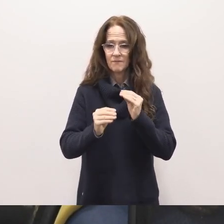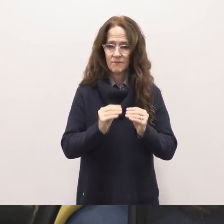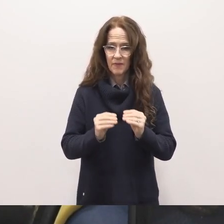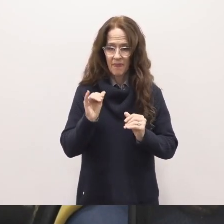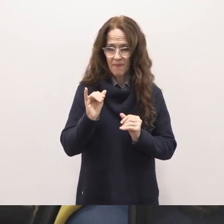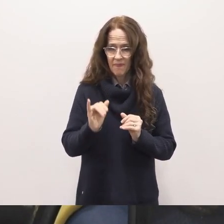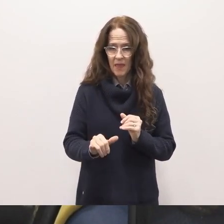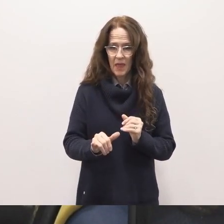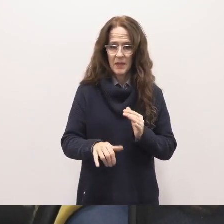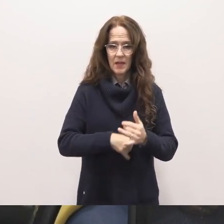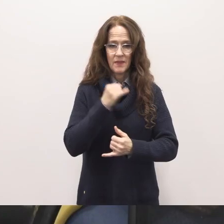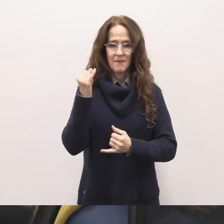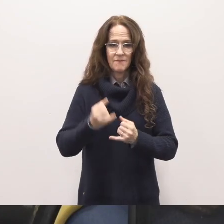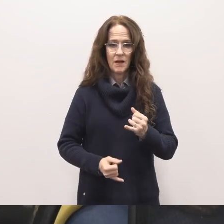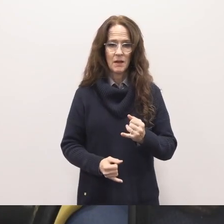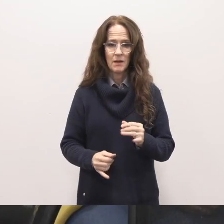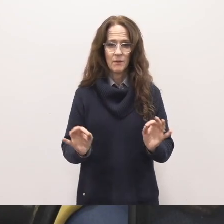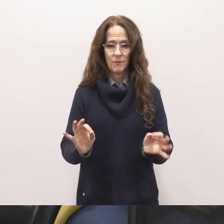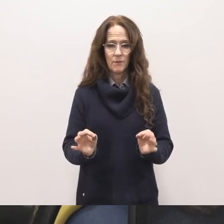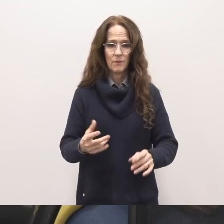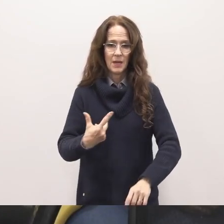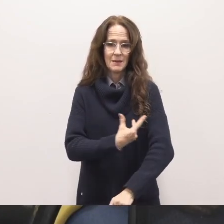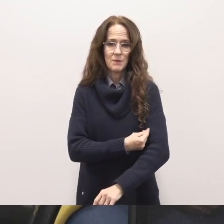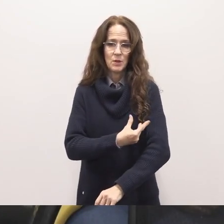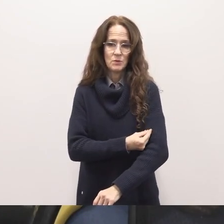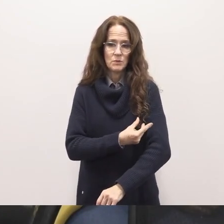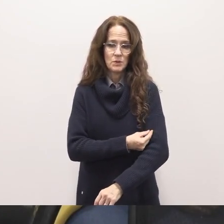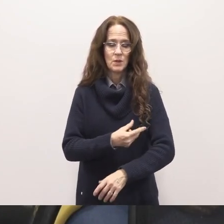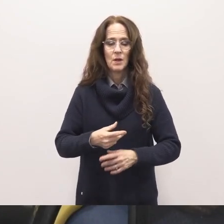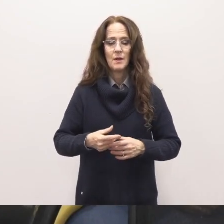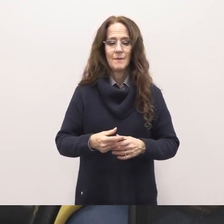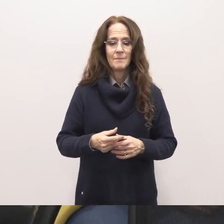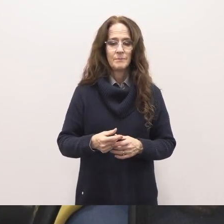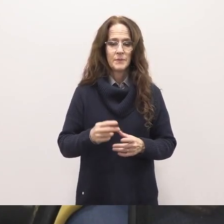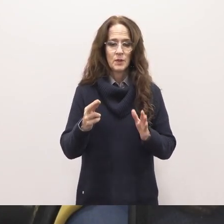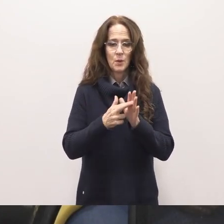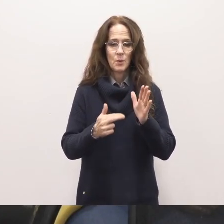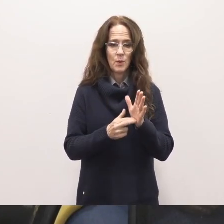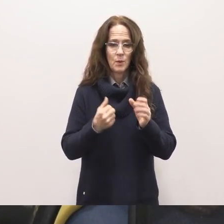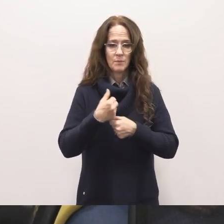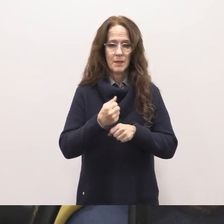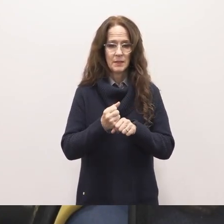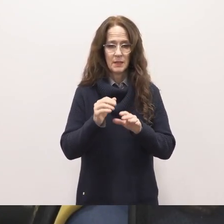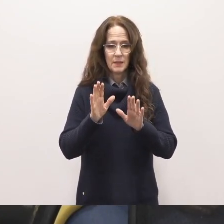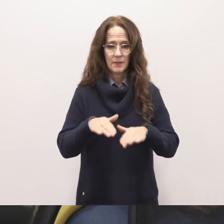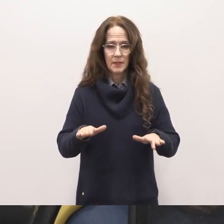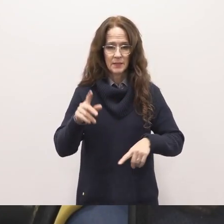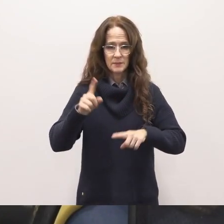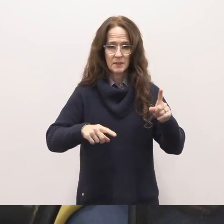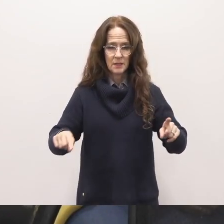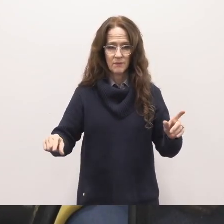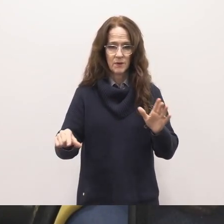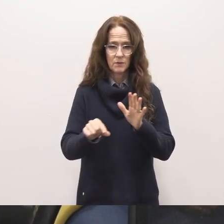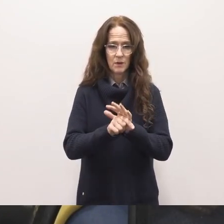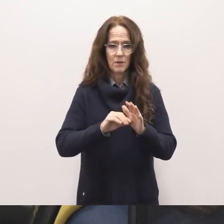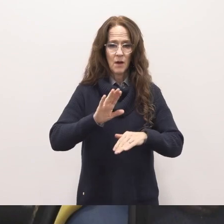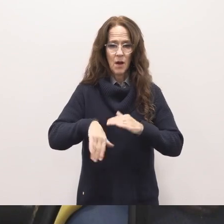And then the final one was really small, immunization, the rules for making sure that the kiddos of different grades have all of their required immunizations.